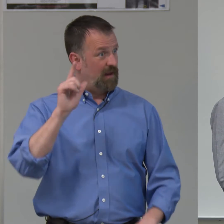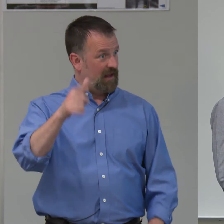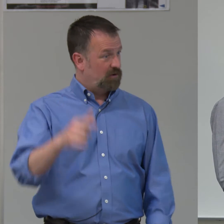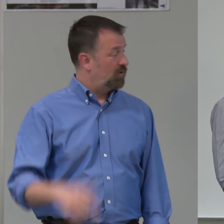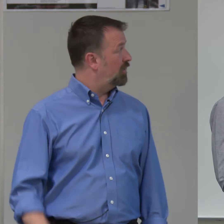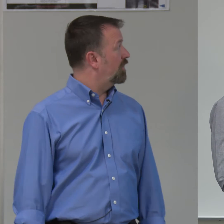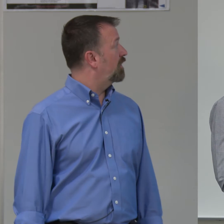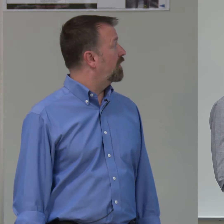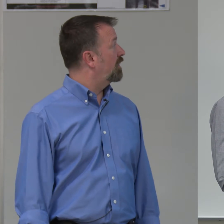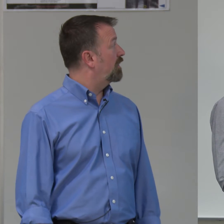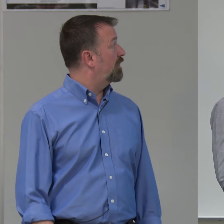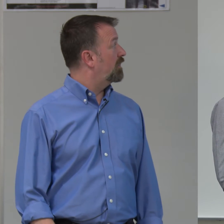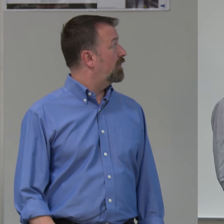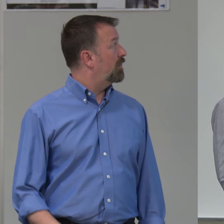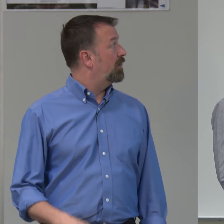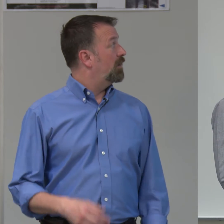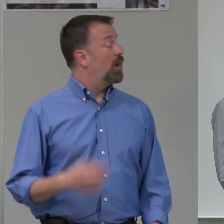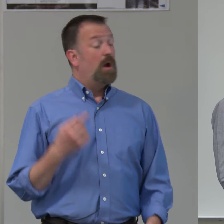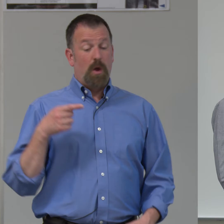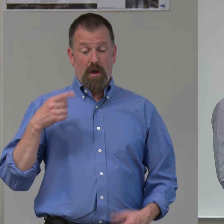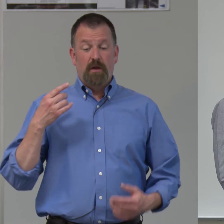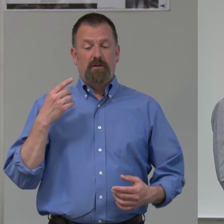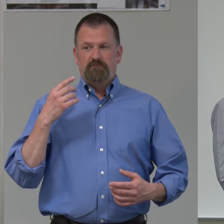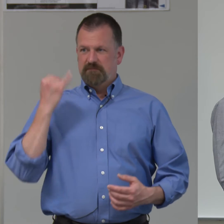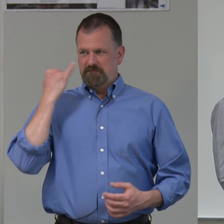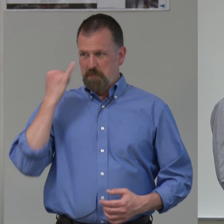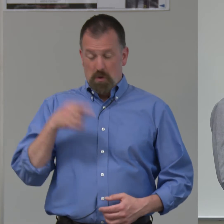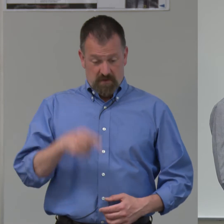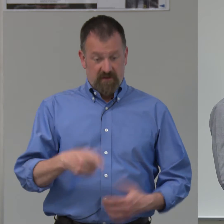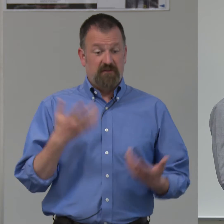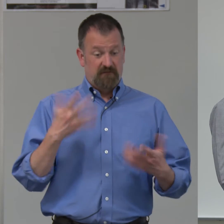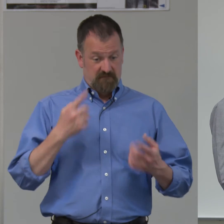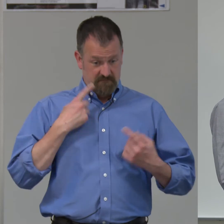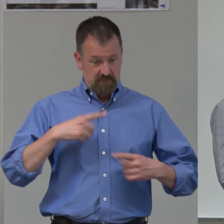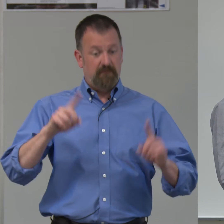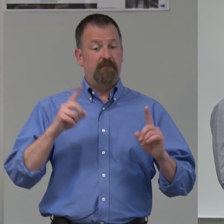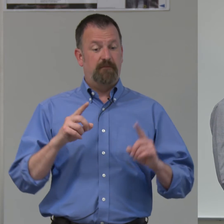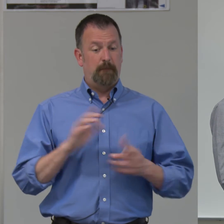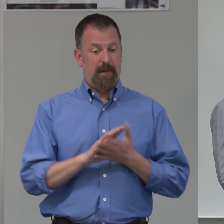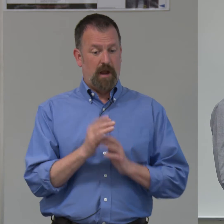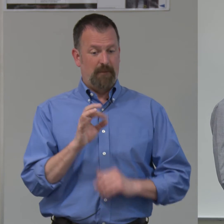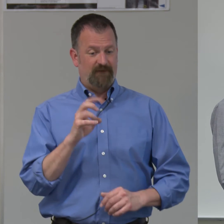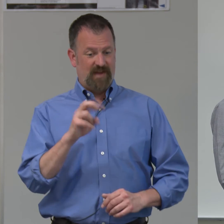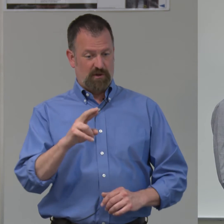that are effective when these become effector cells and are actually in the process of killing,